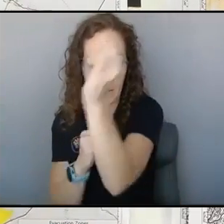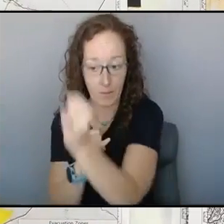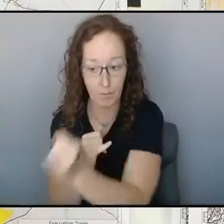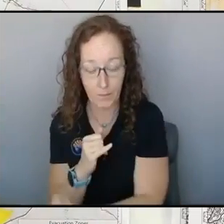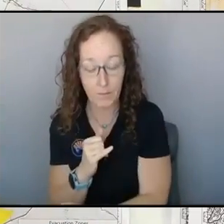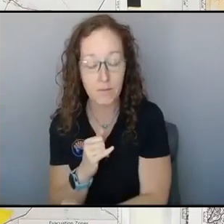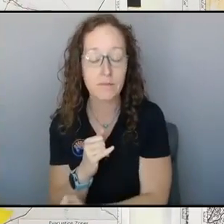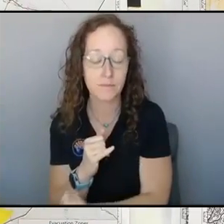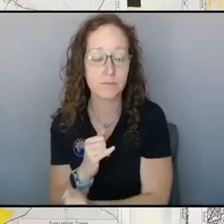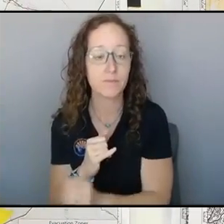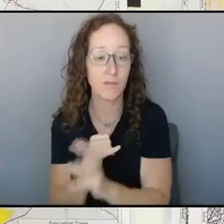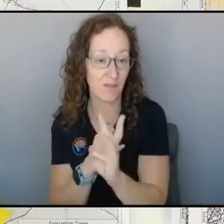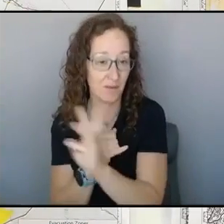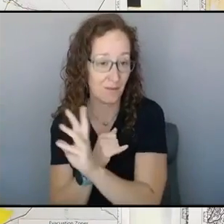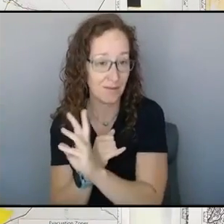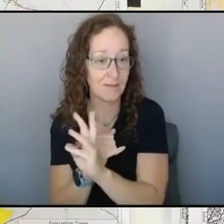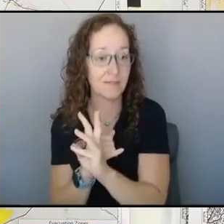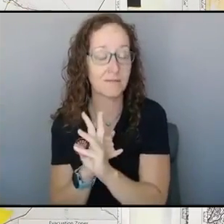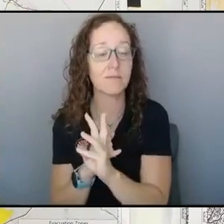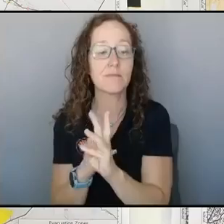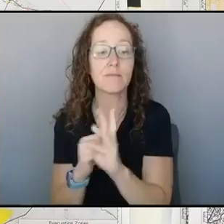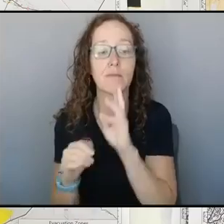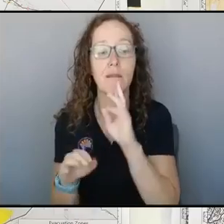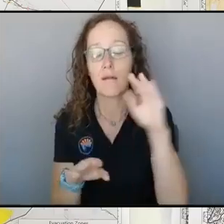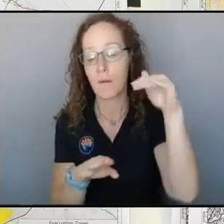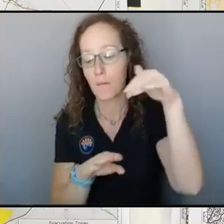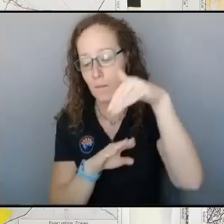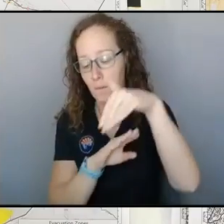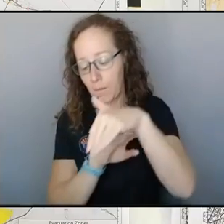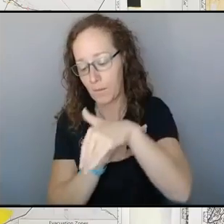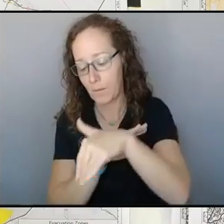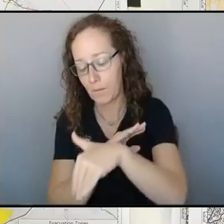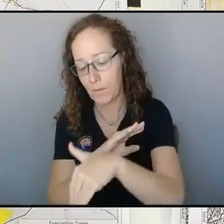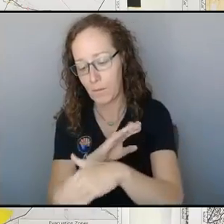there we actually saw a quite a bit of reduction of those